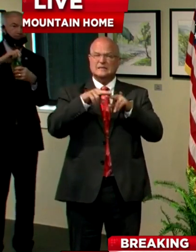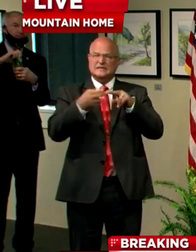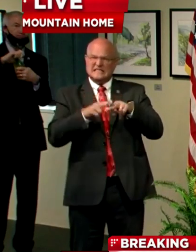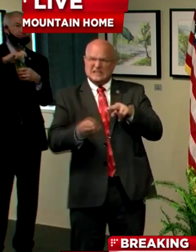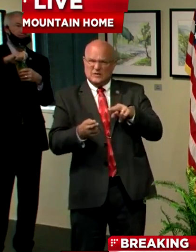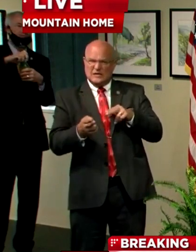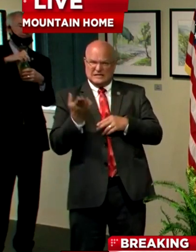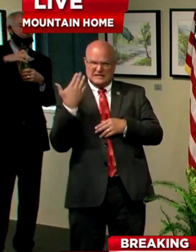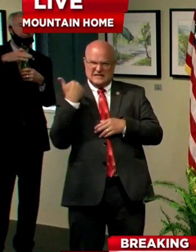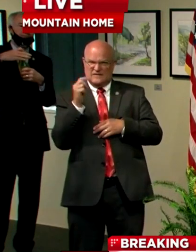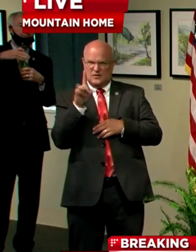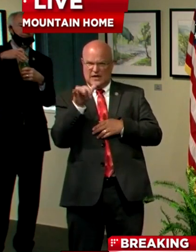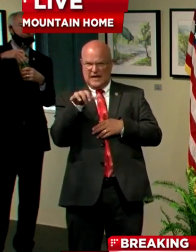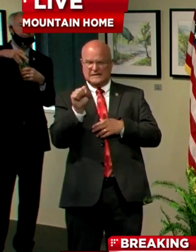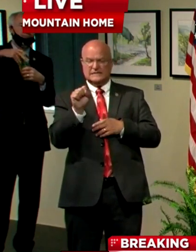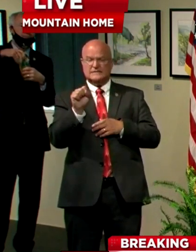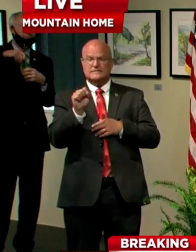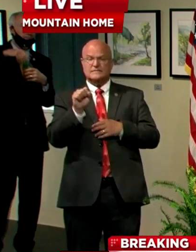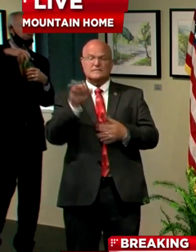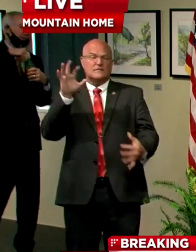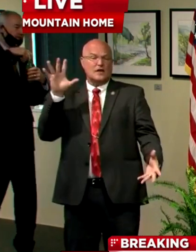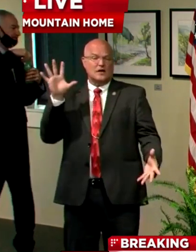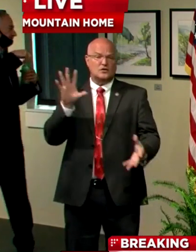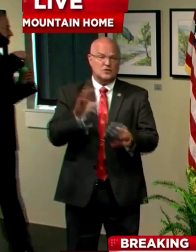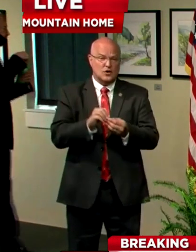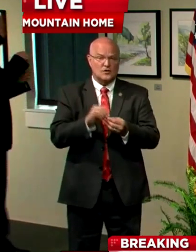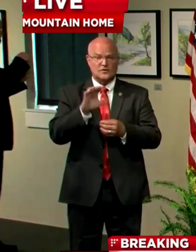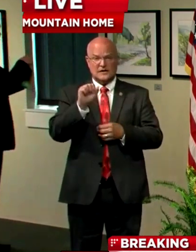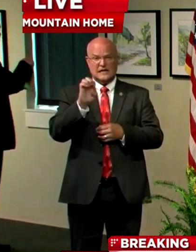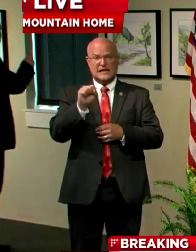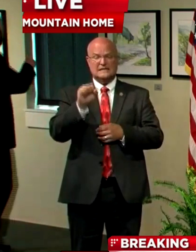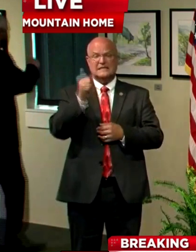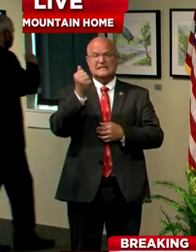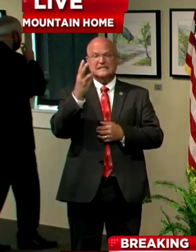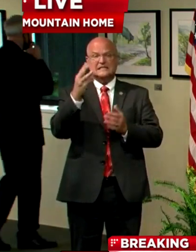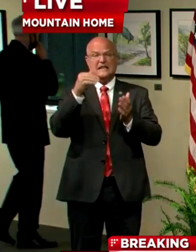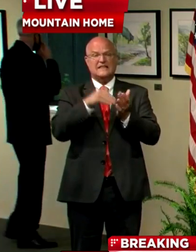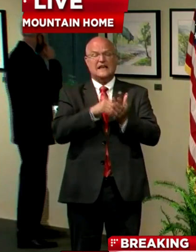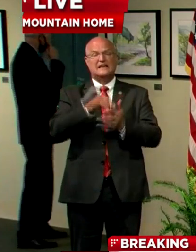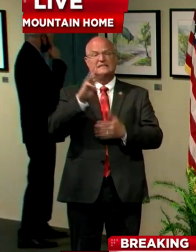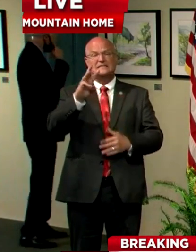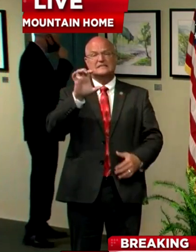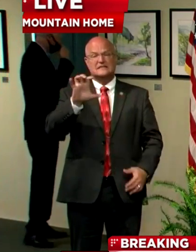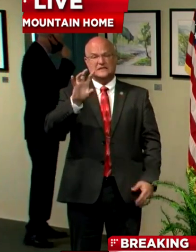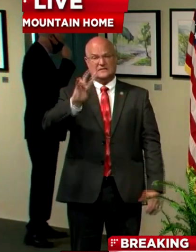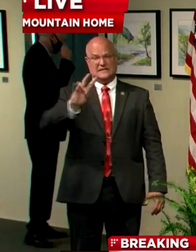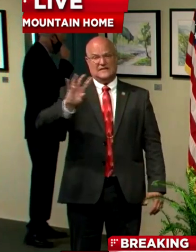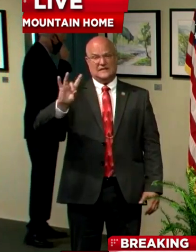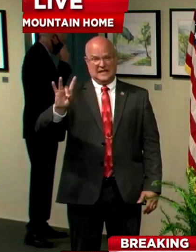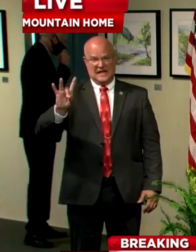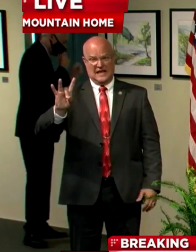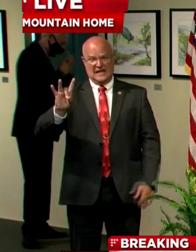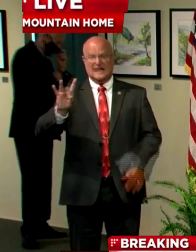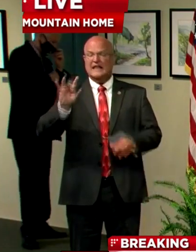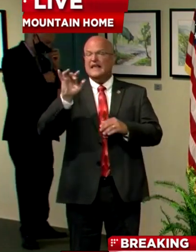CASES NEW CASES IN THE COMMUNITY WHICH THE DECREASE FROM WHAT WE HAVE BEEN SEEING